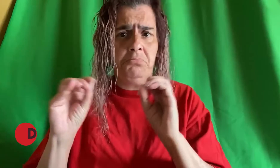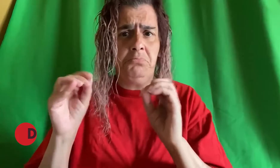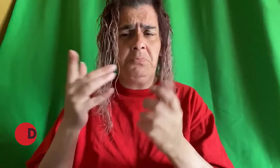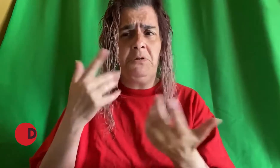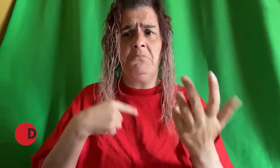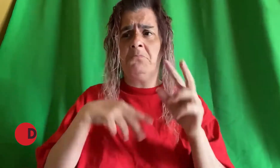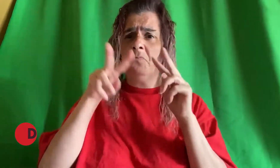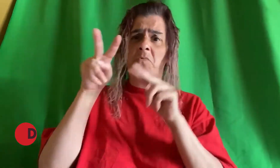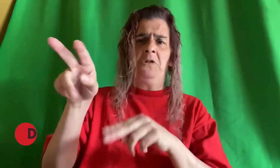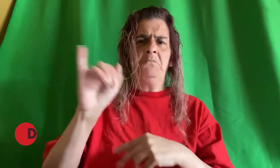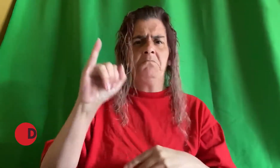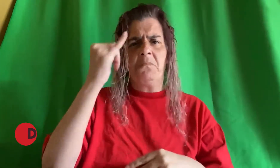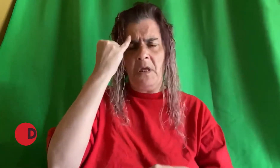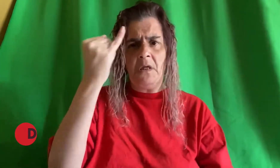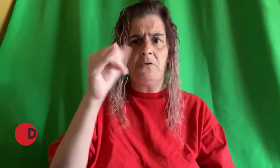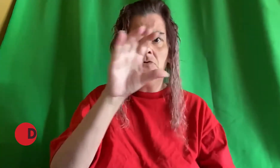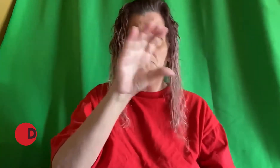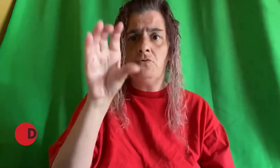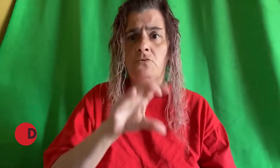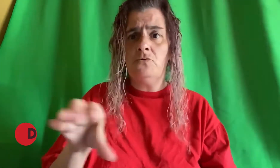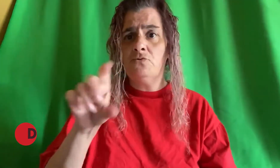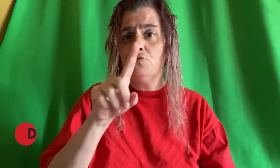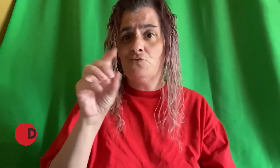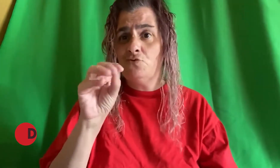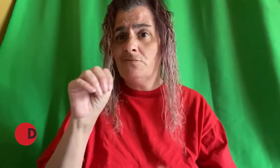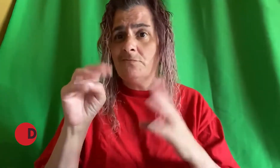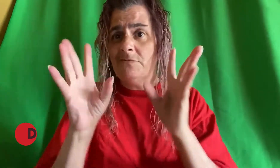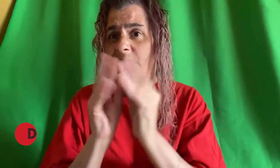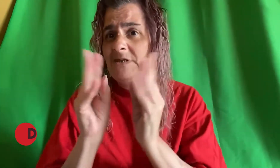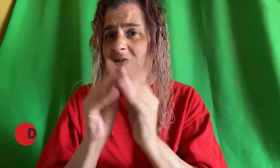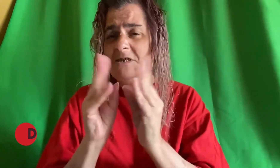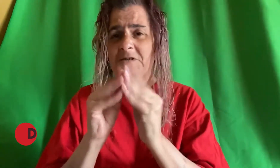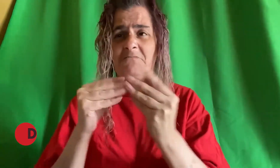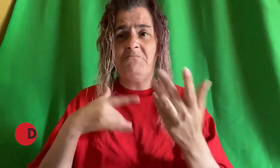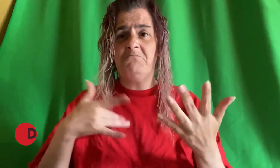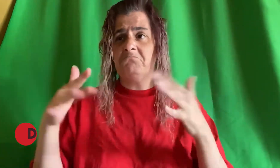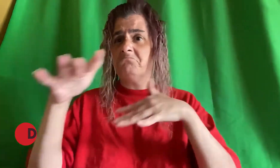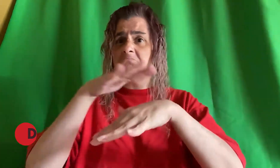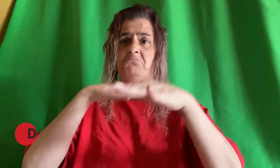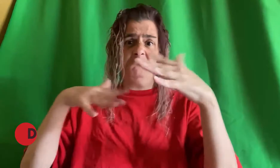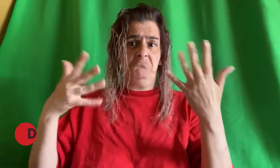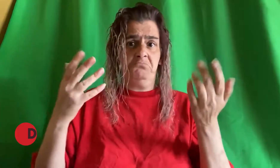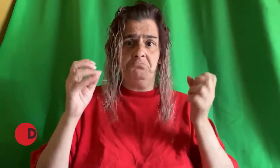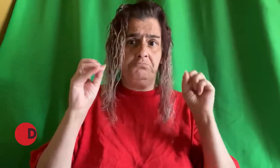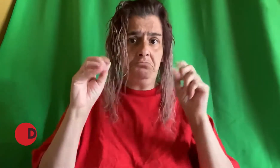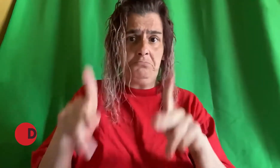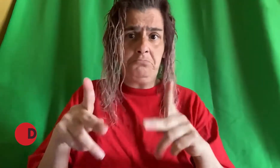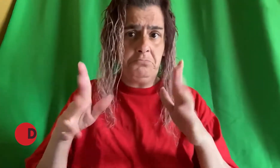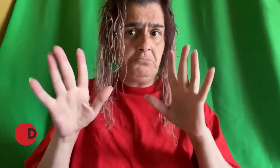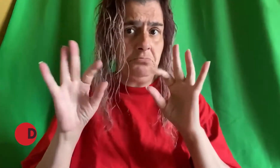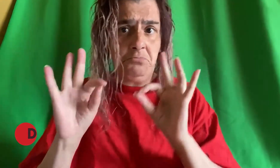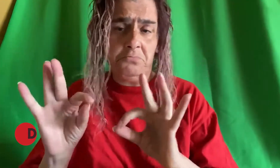It's similar to using zoom meetings, the flow works out.